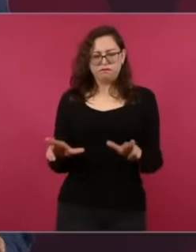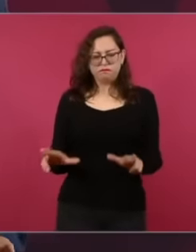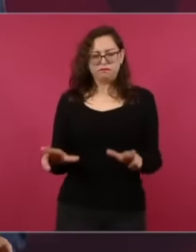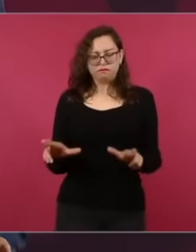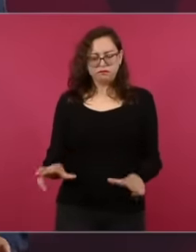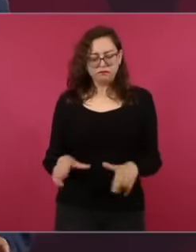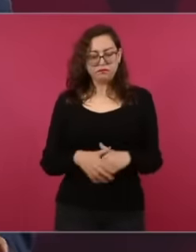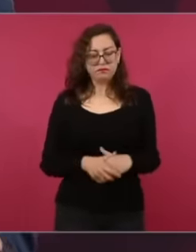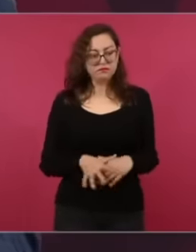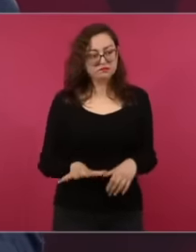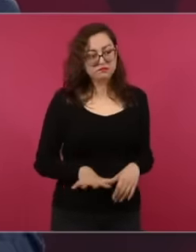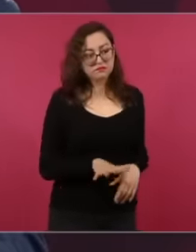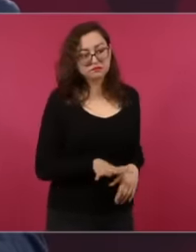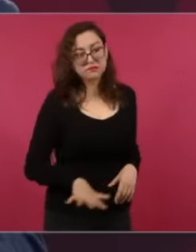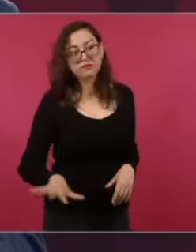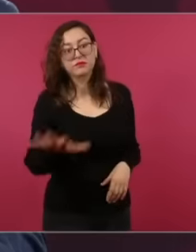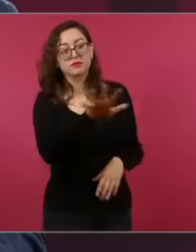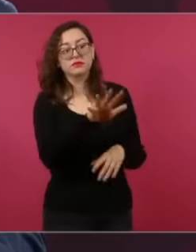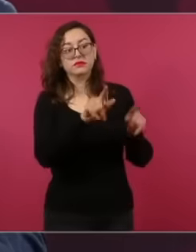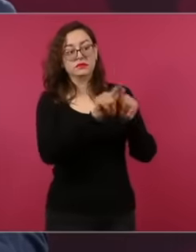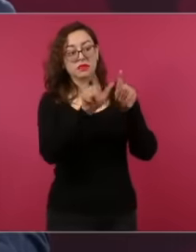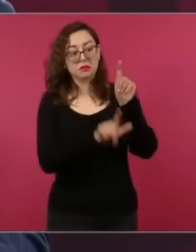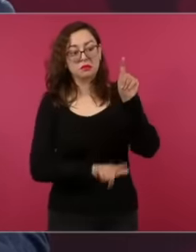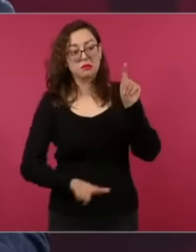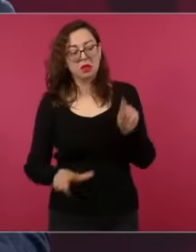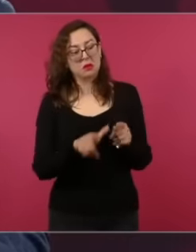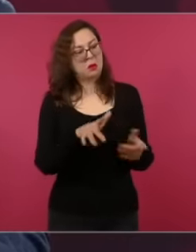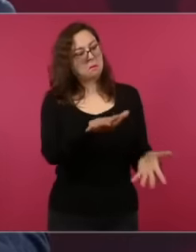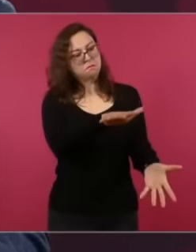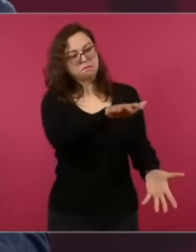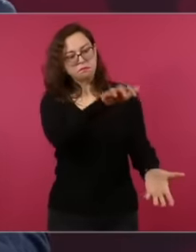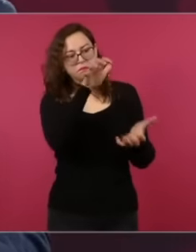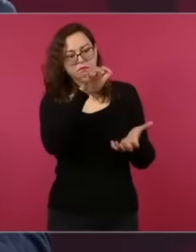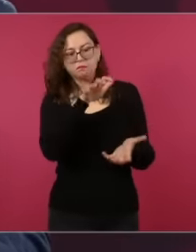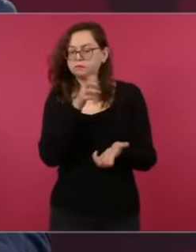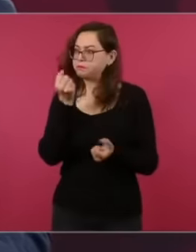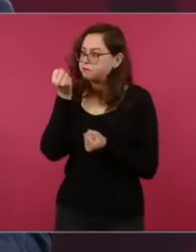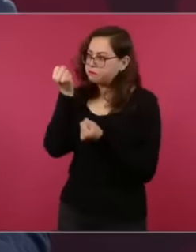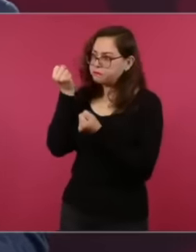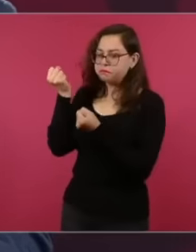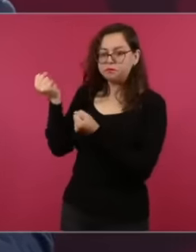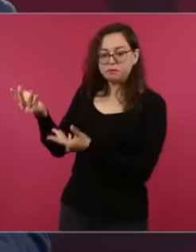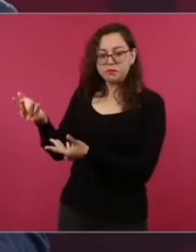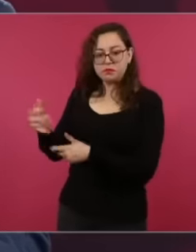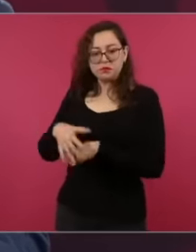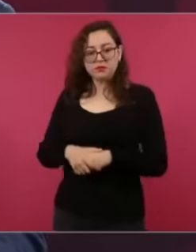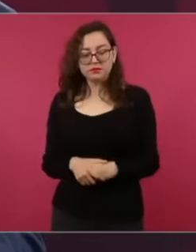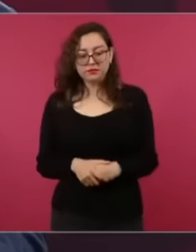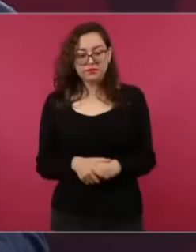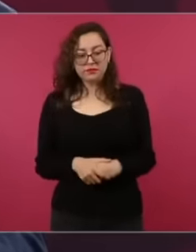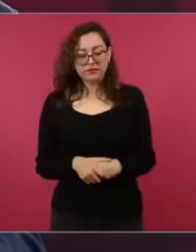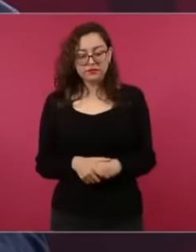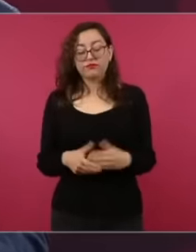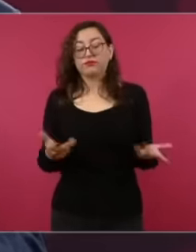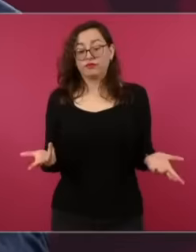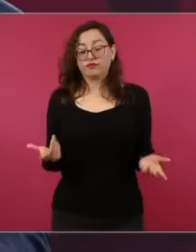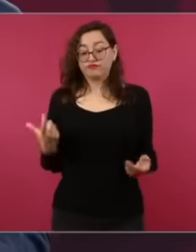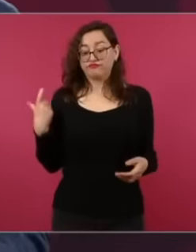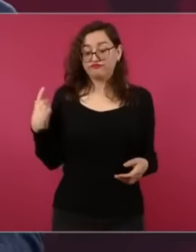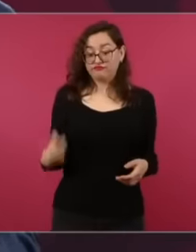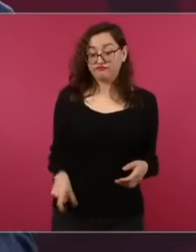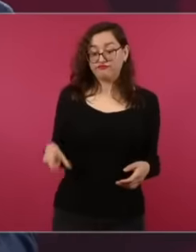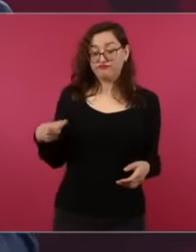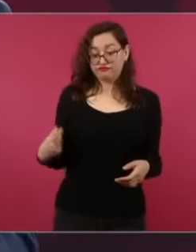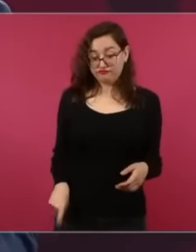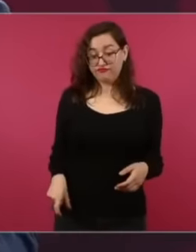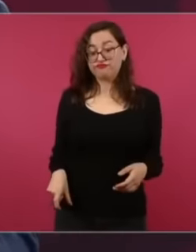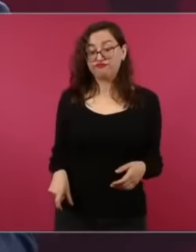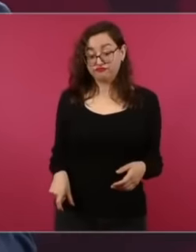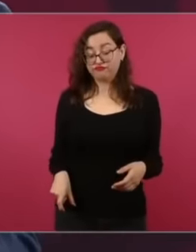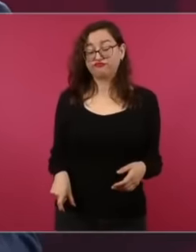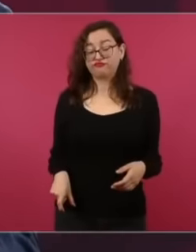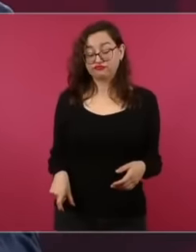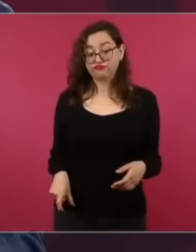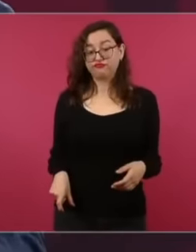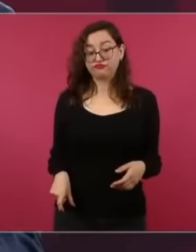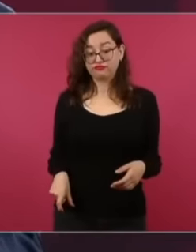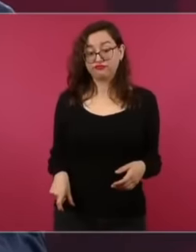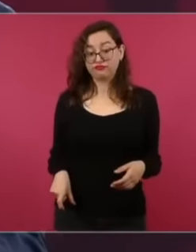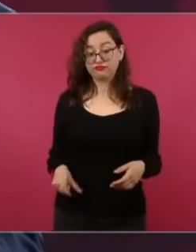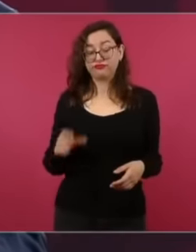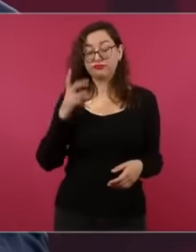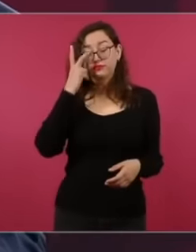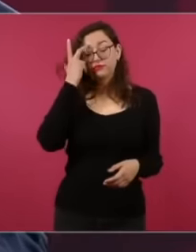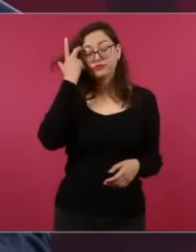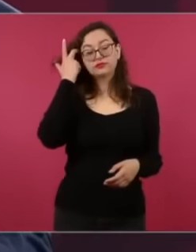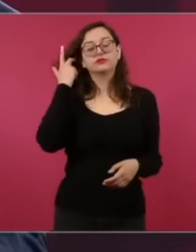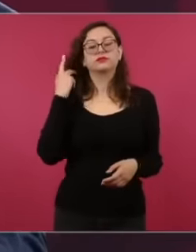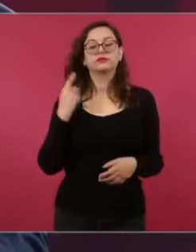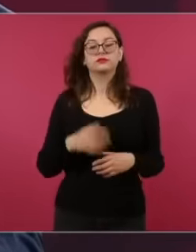and thus great fortunes were formed. It is very easy to